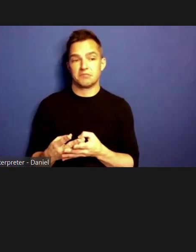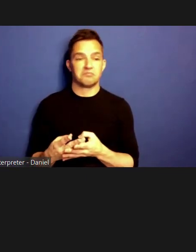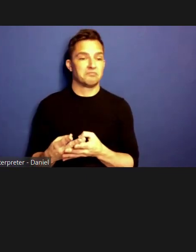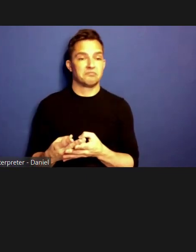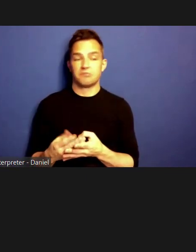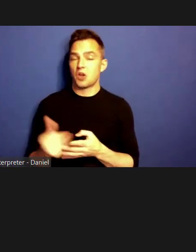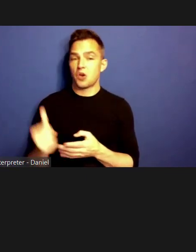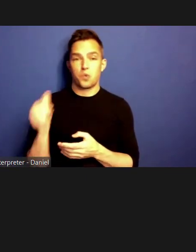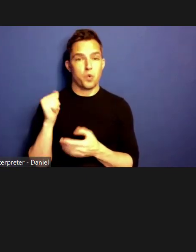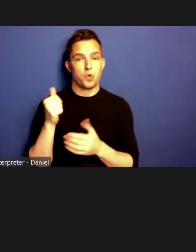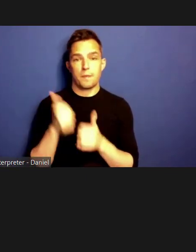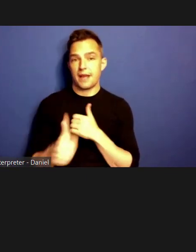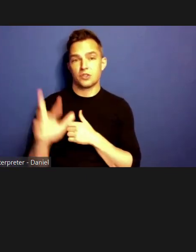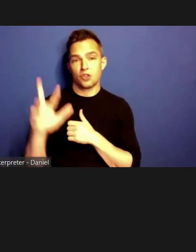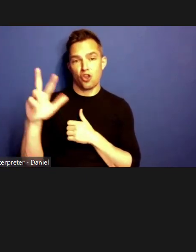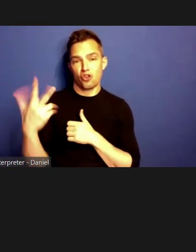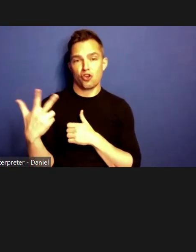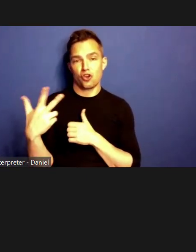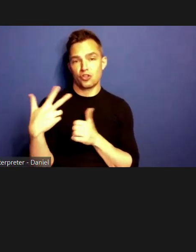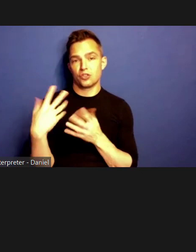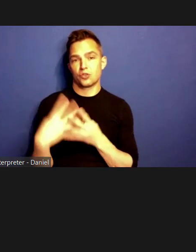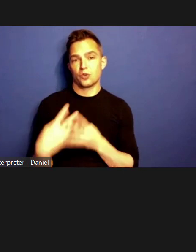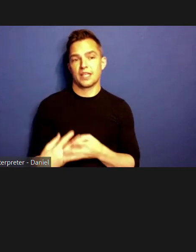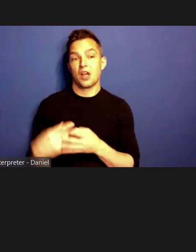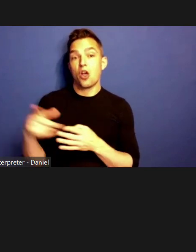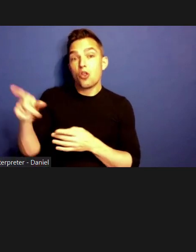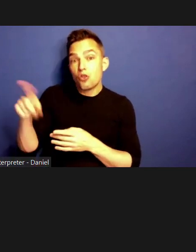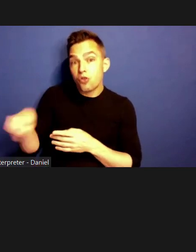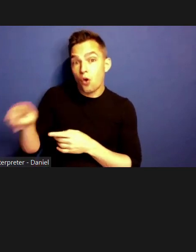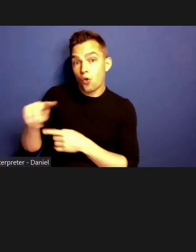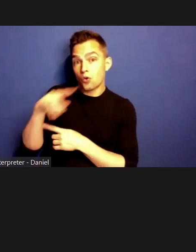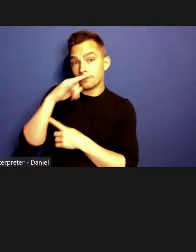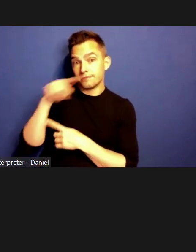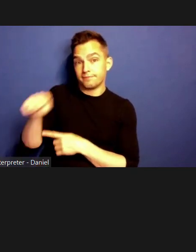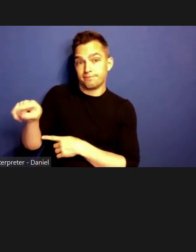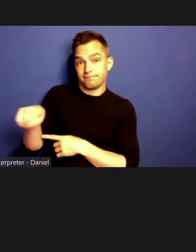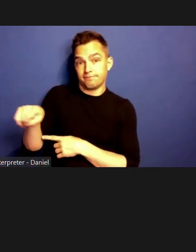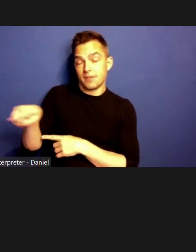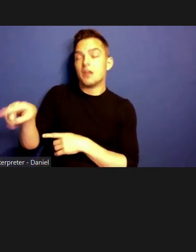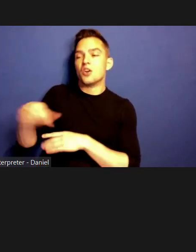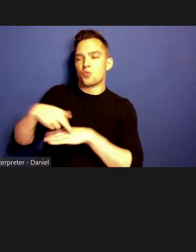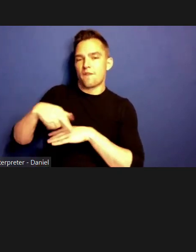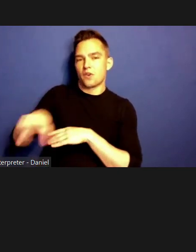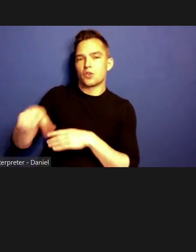So, these children, they are the ones that will be referred to a